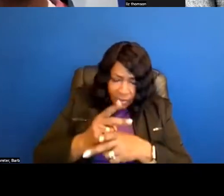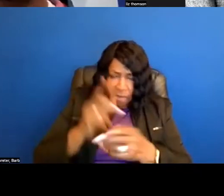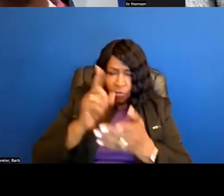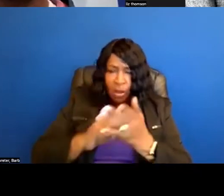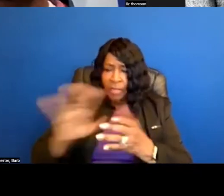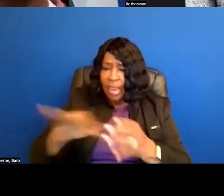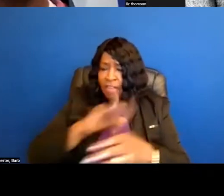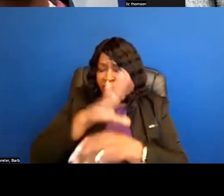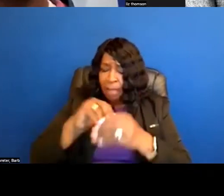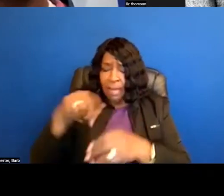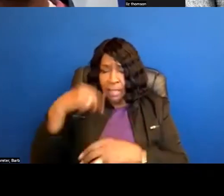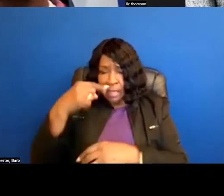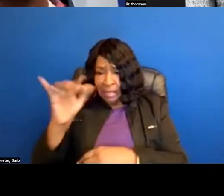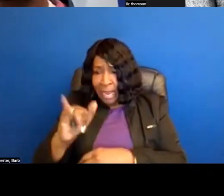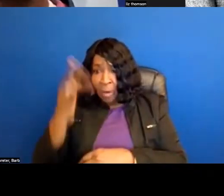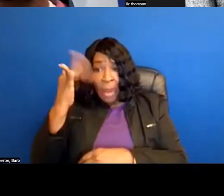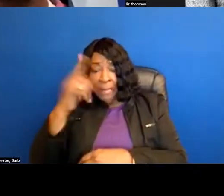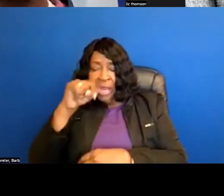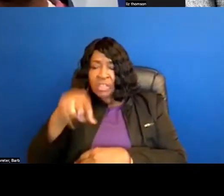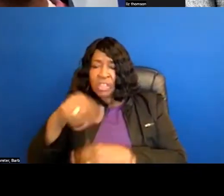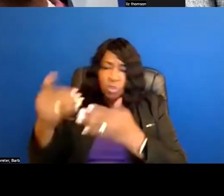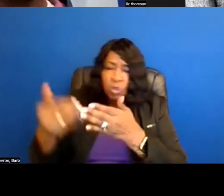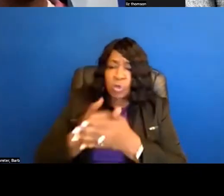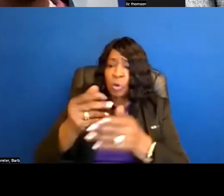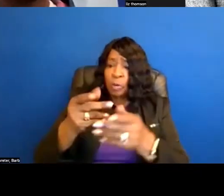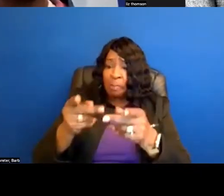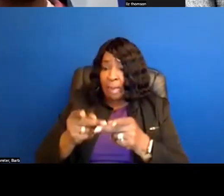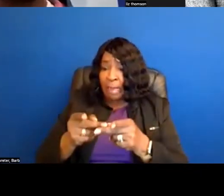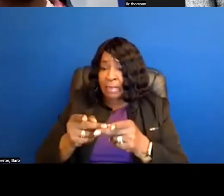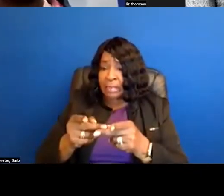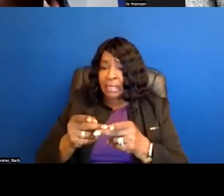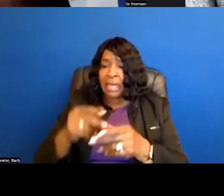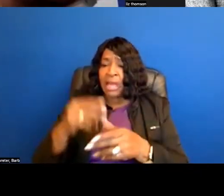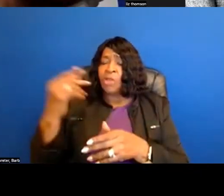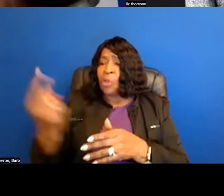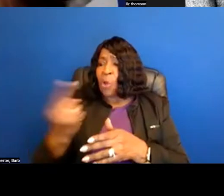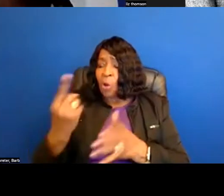And so the criteria that they needed to have